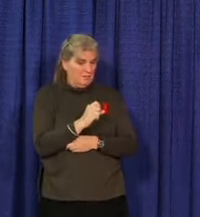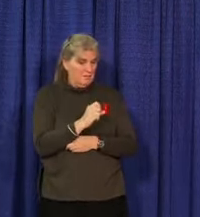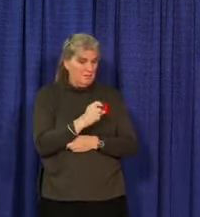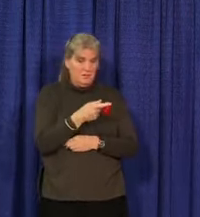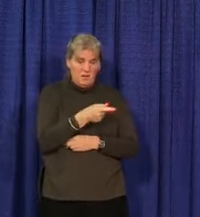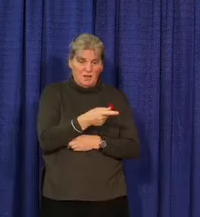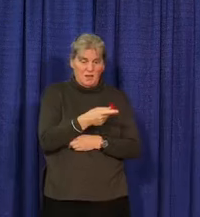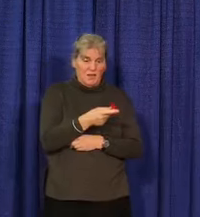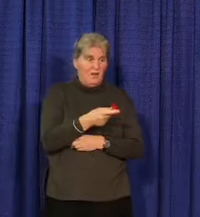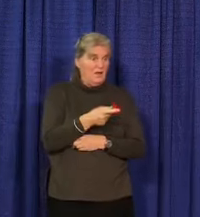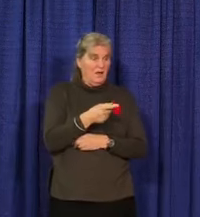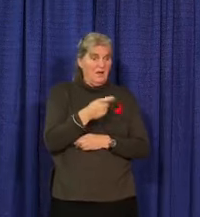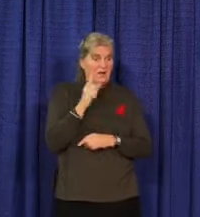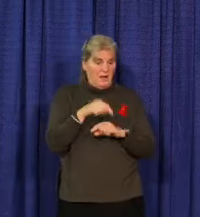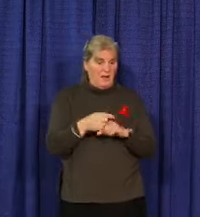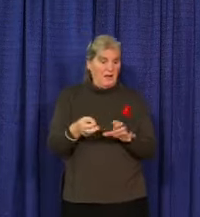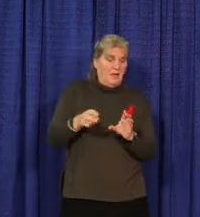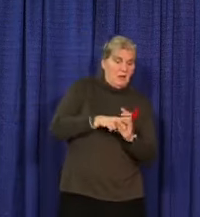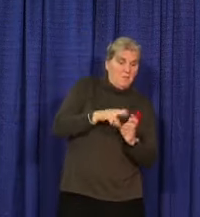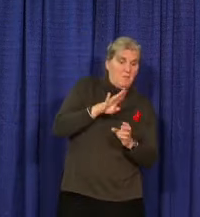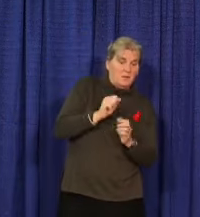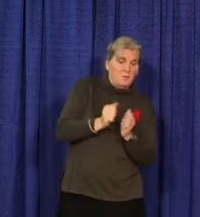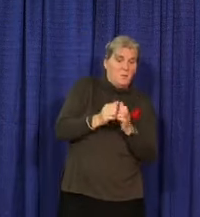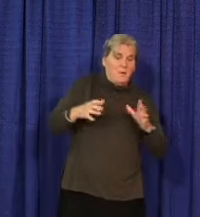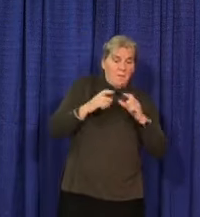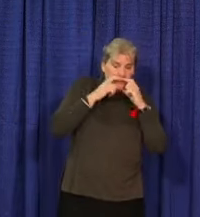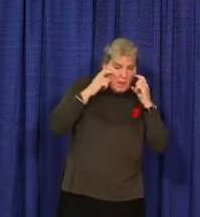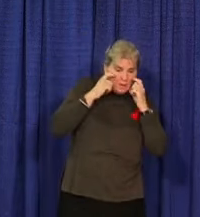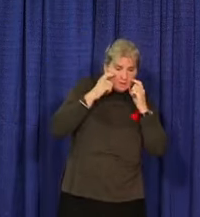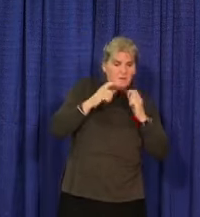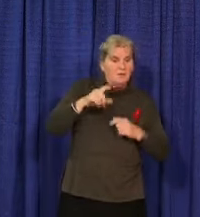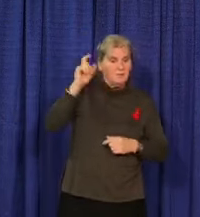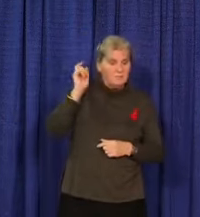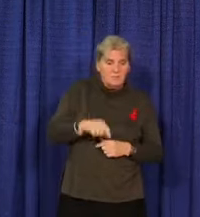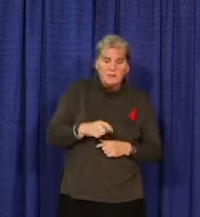enforced for students, can they board a bus without a mask if